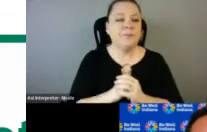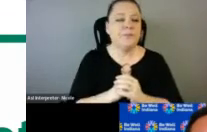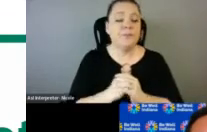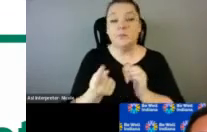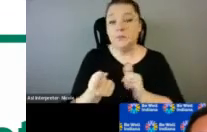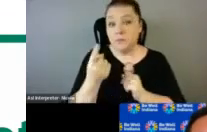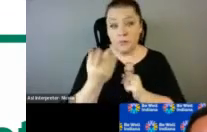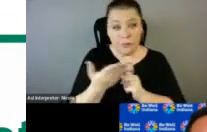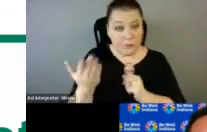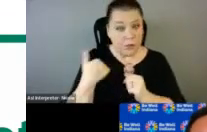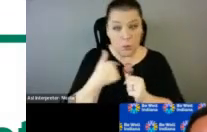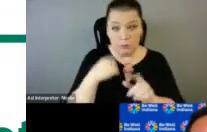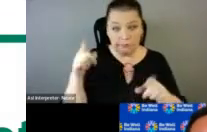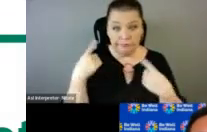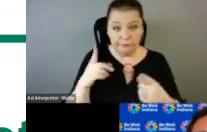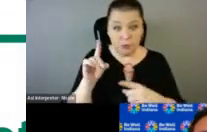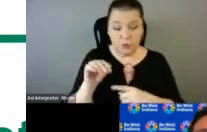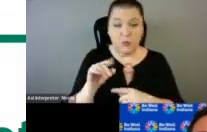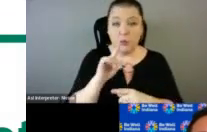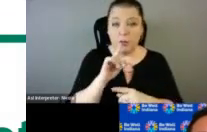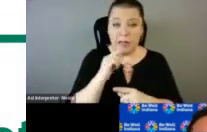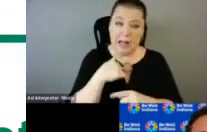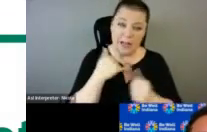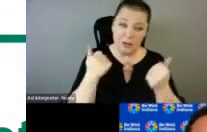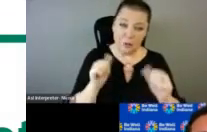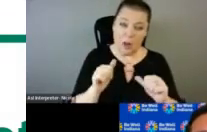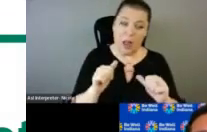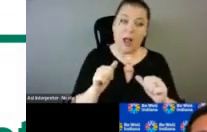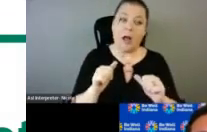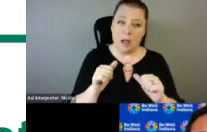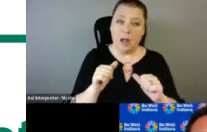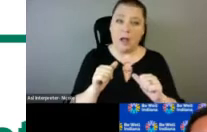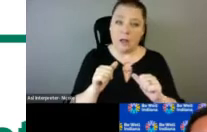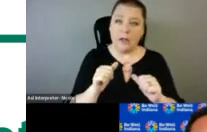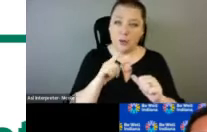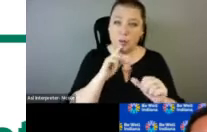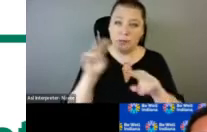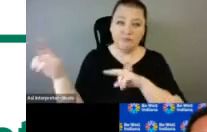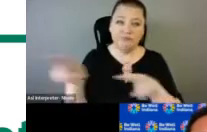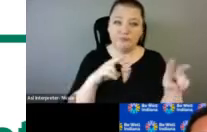know, we've done is we've we, I tried to take a page from the recovery community, as many of you are familiar with, with the